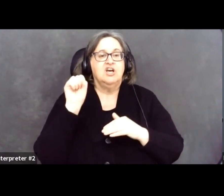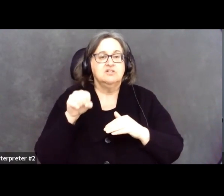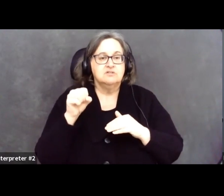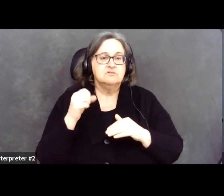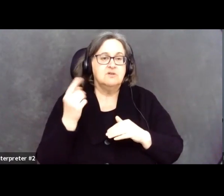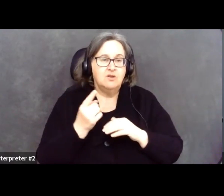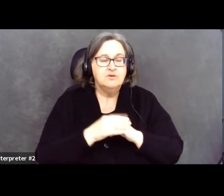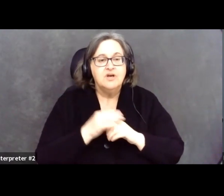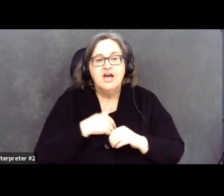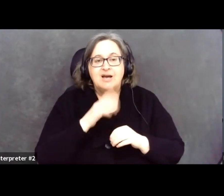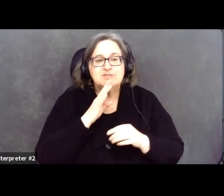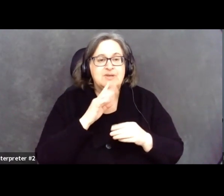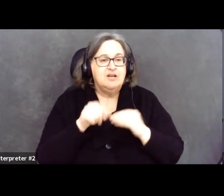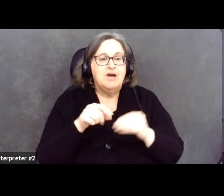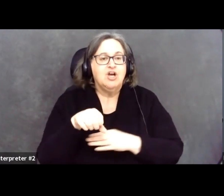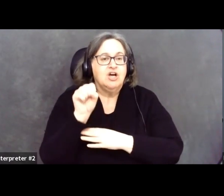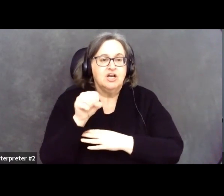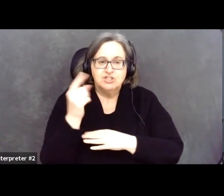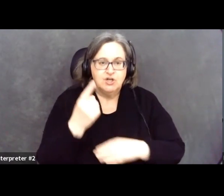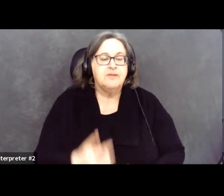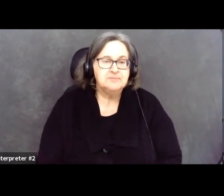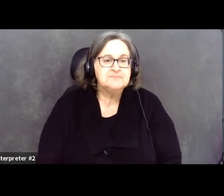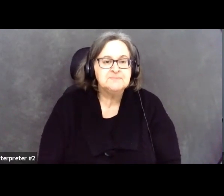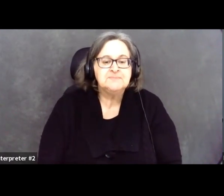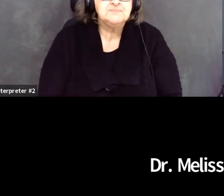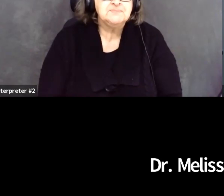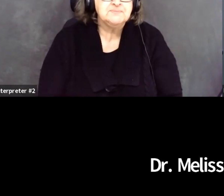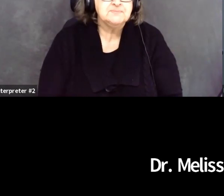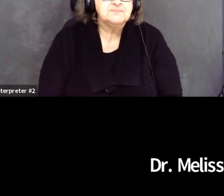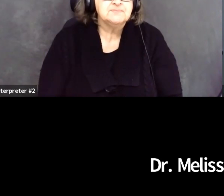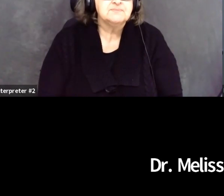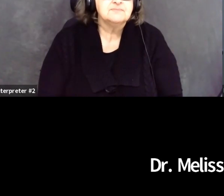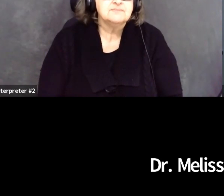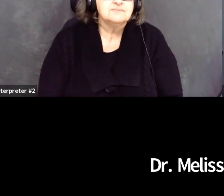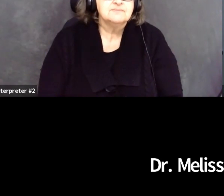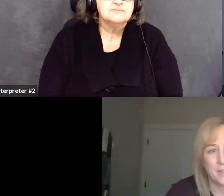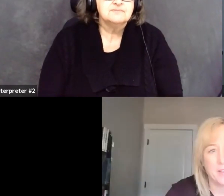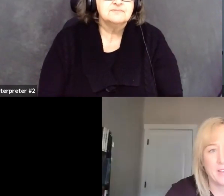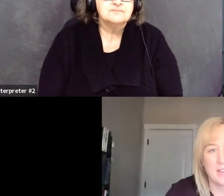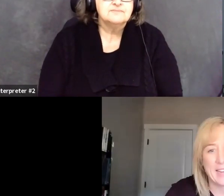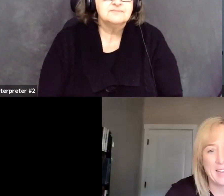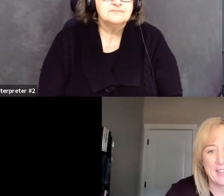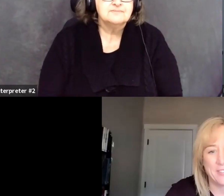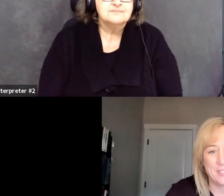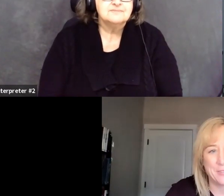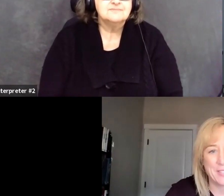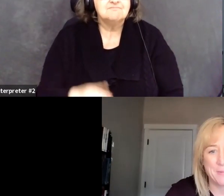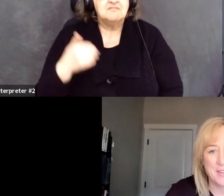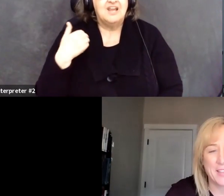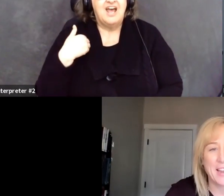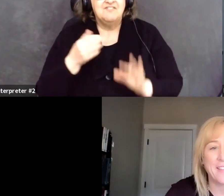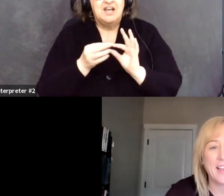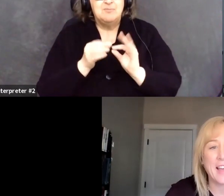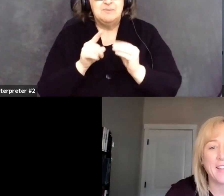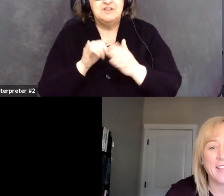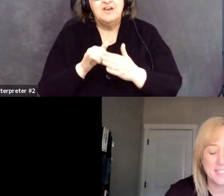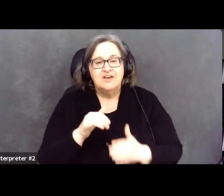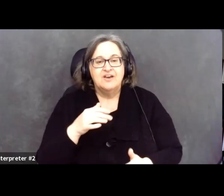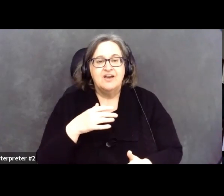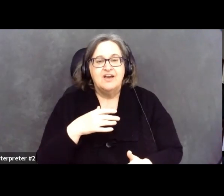I'm just speaking to concussion on that point. >> I have a comment on that. I would like to say